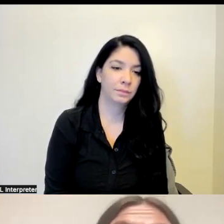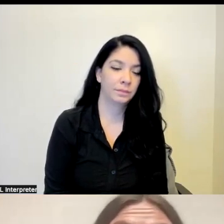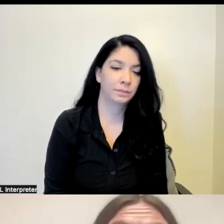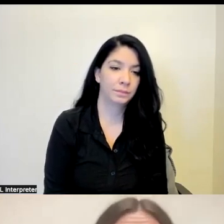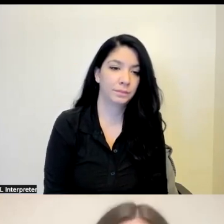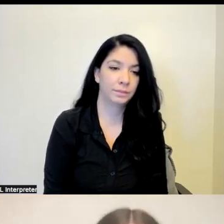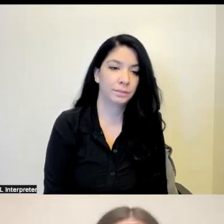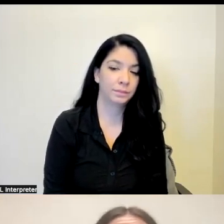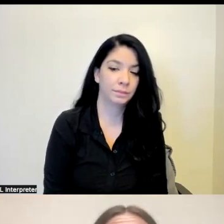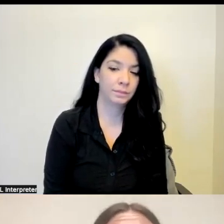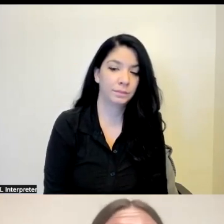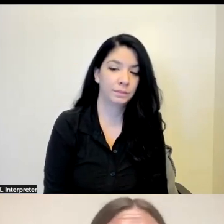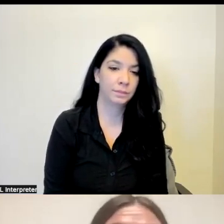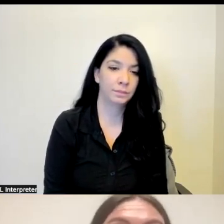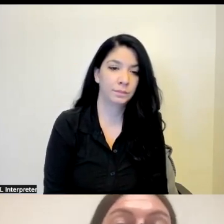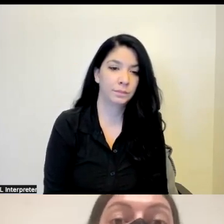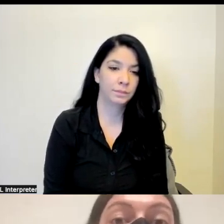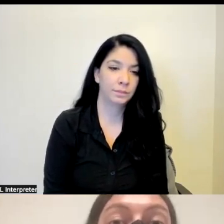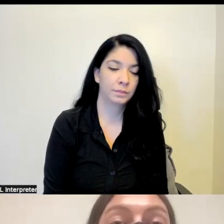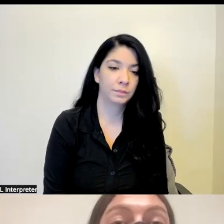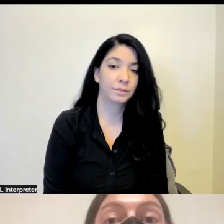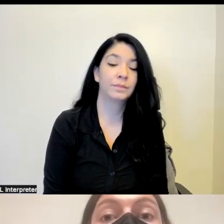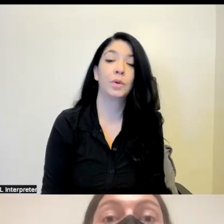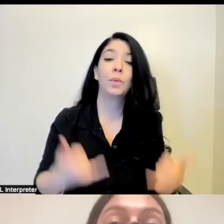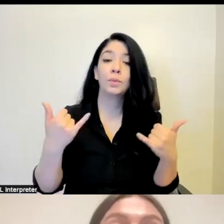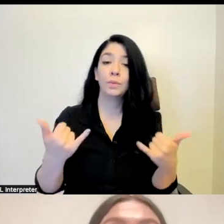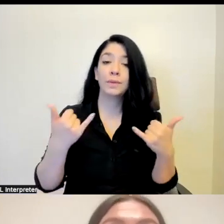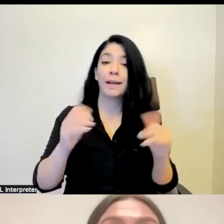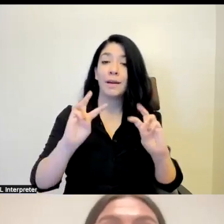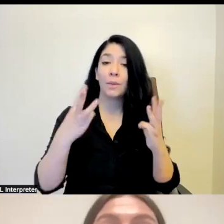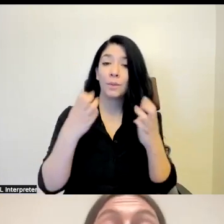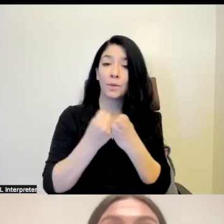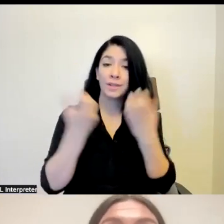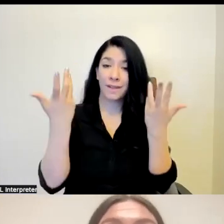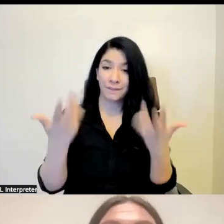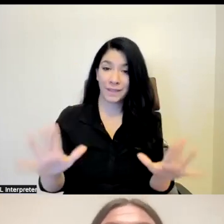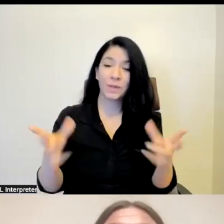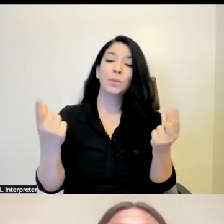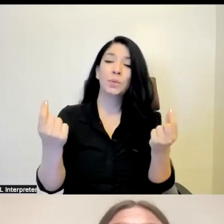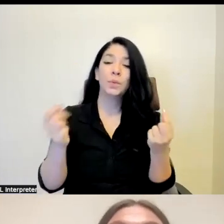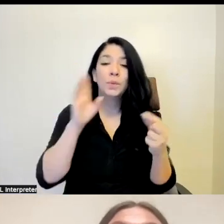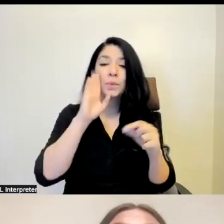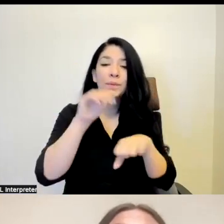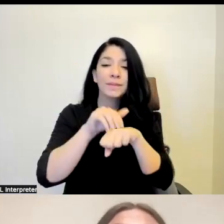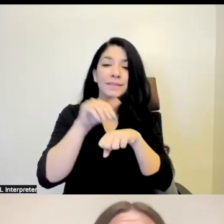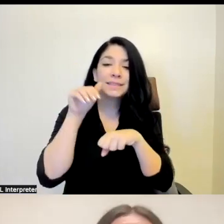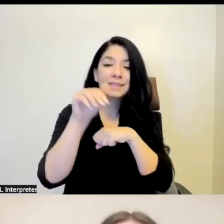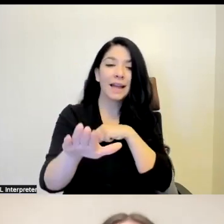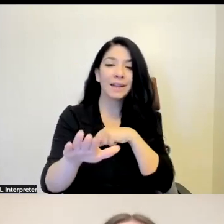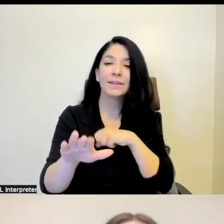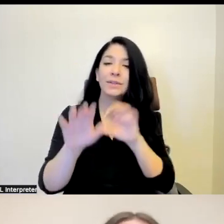Also after our workshop today, we wanted to send out -- we are going to send out a survey to